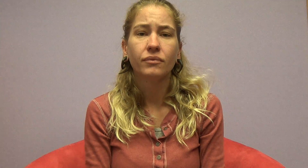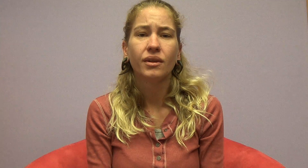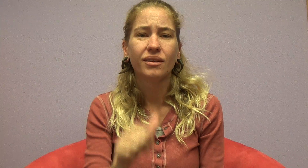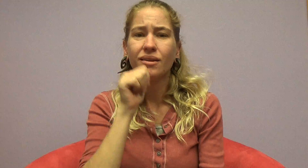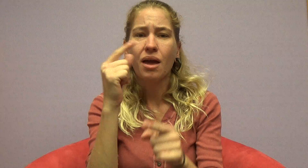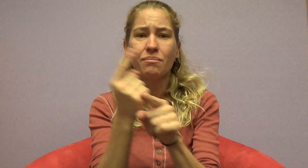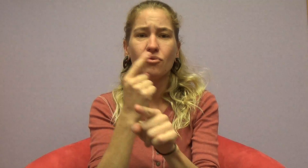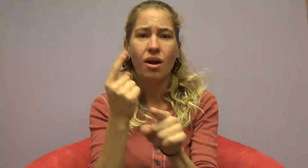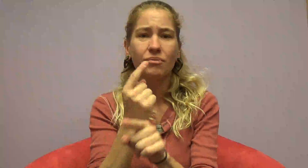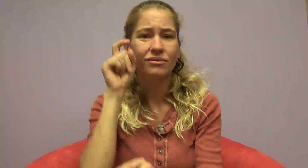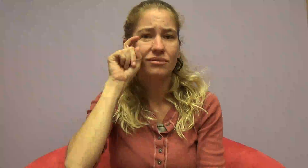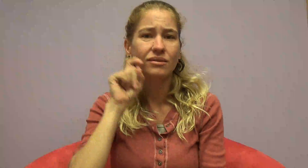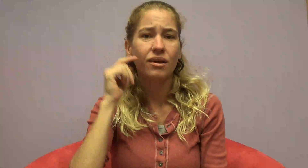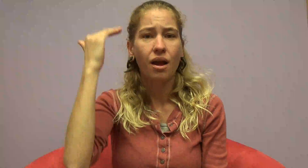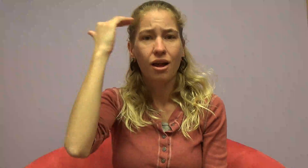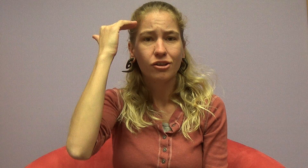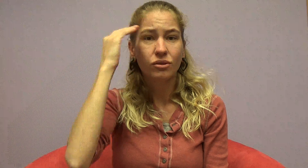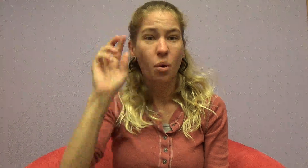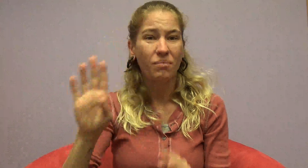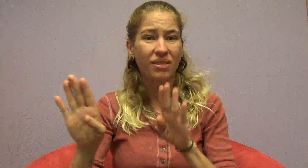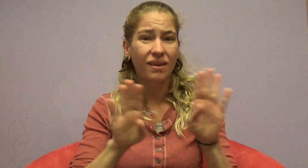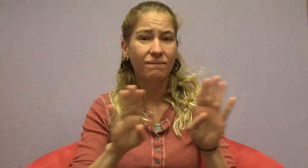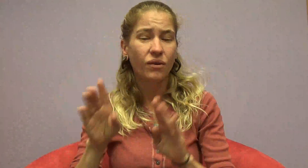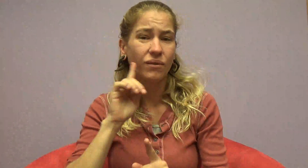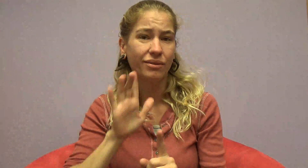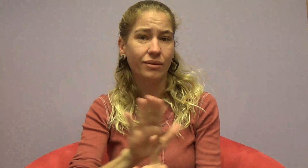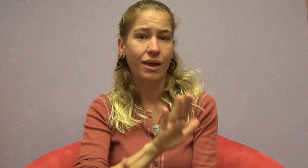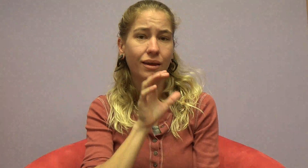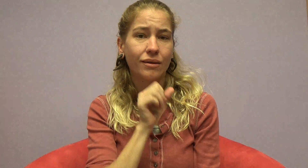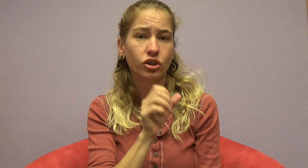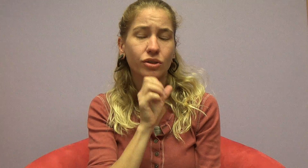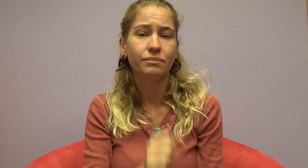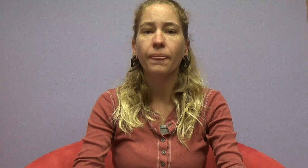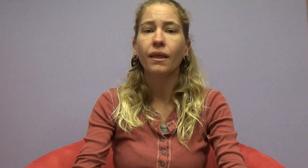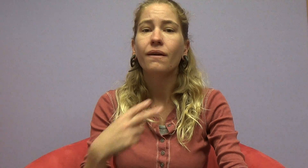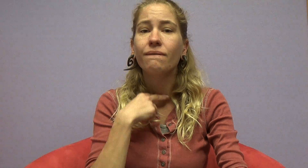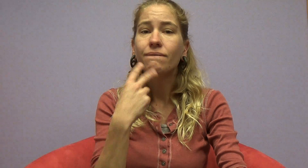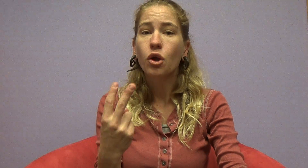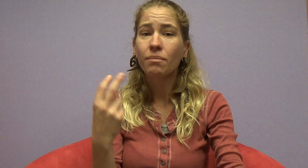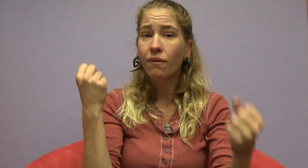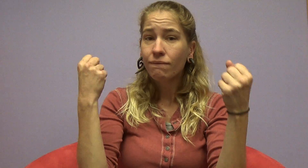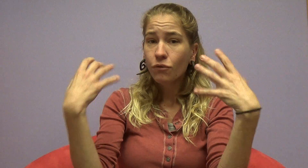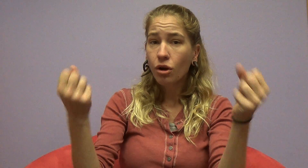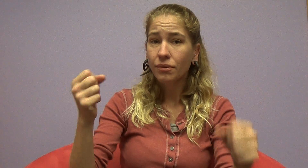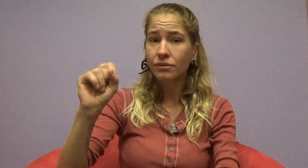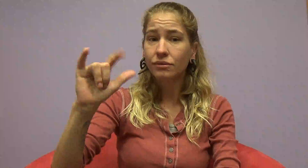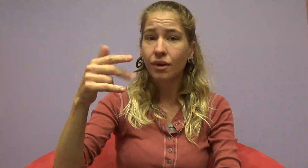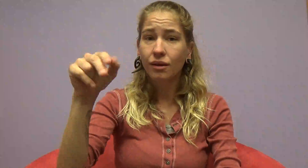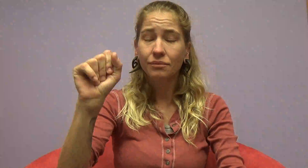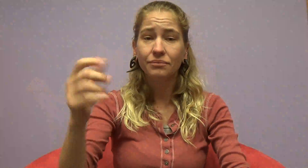and not appropriate sexual knowledge or behavior for their age. Verbal warning signs.